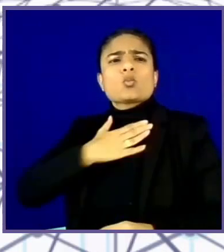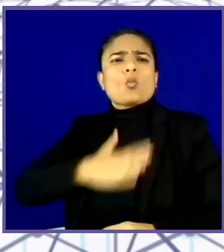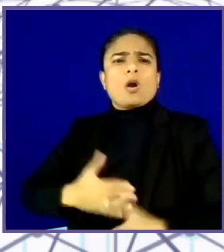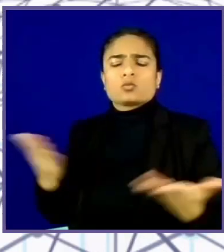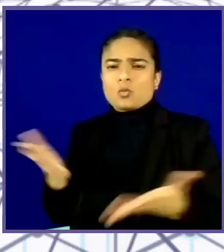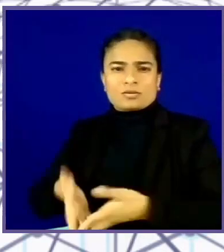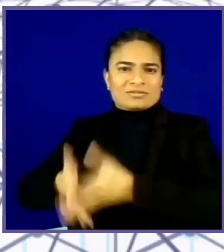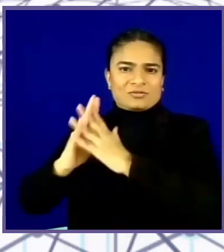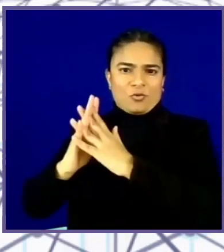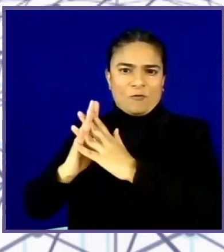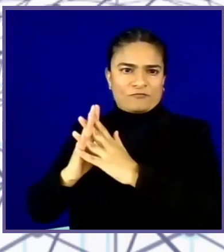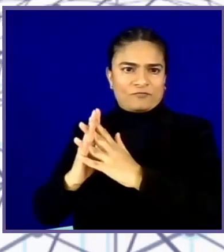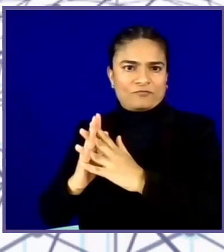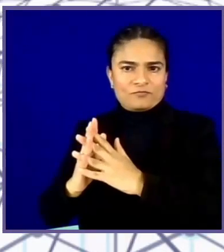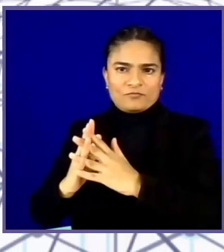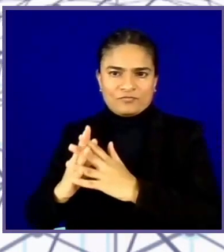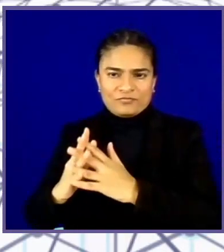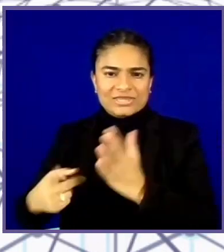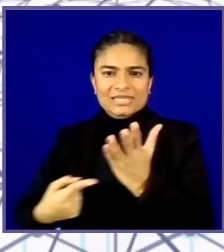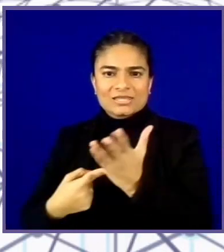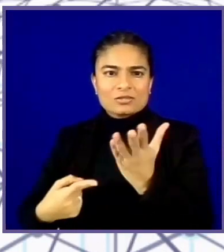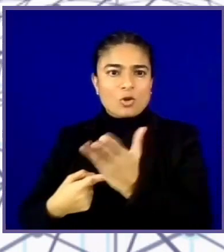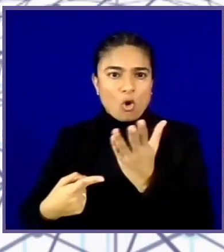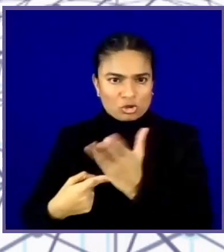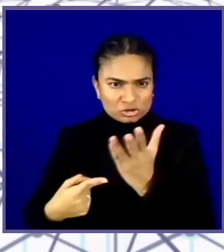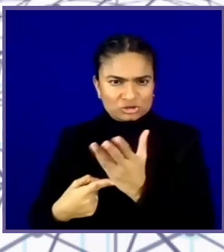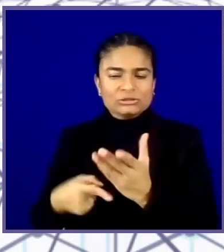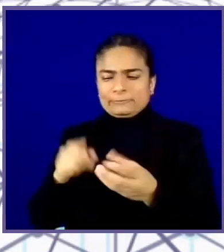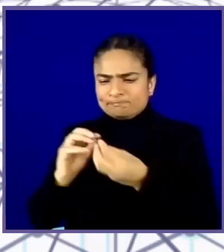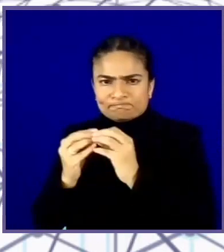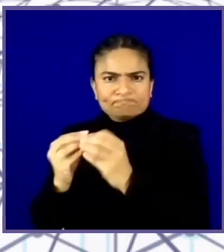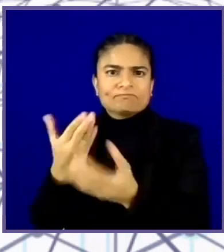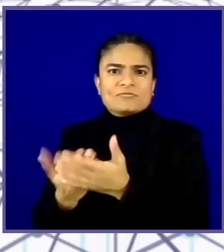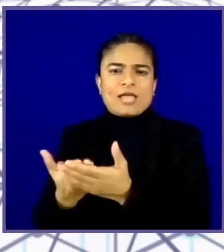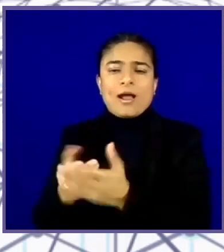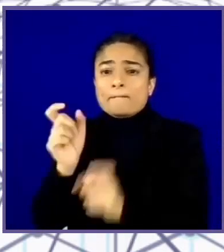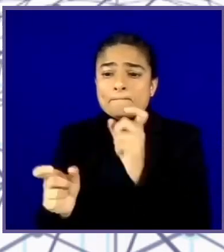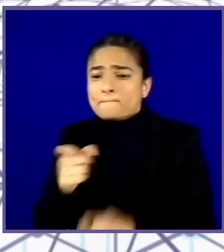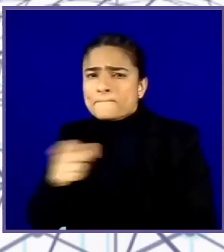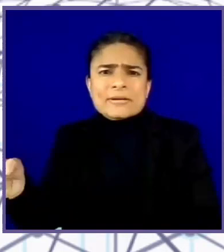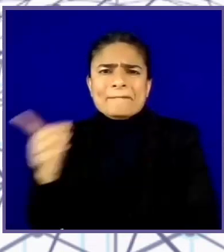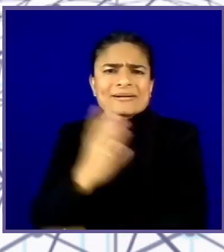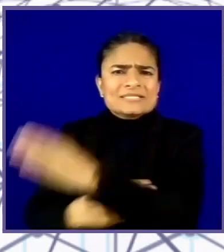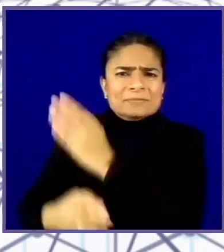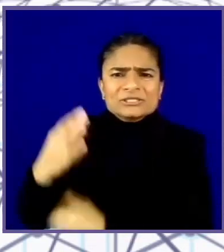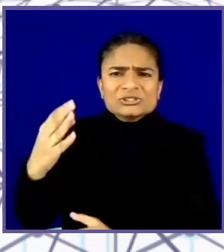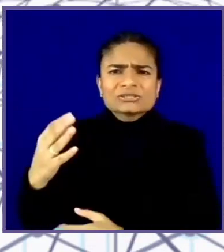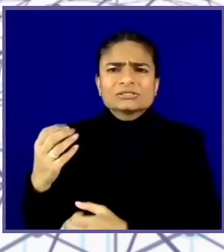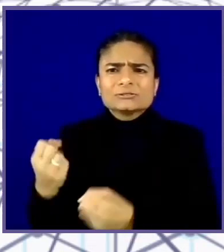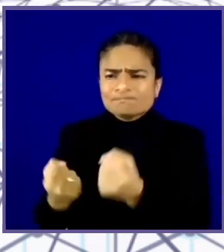Youth, especially for countries like countries with low resource settings like Nepal.